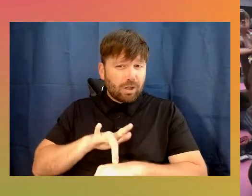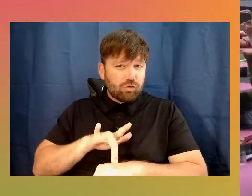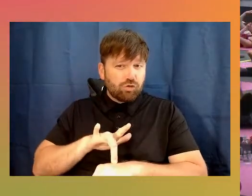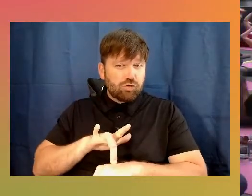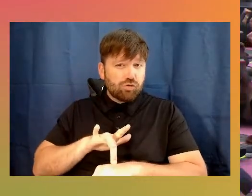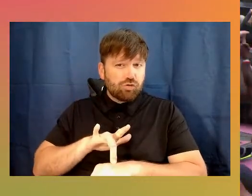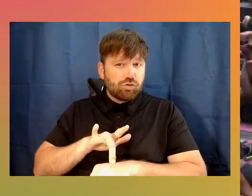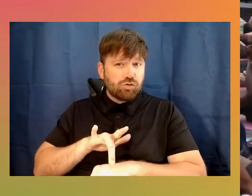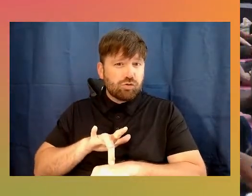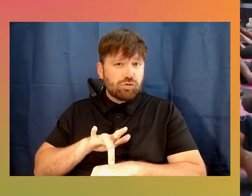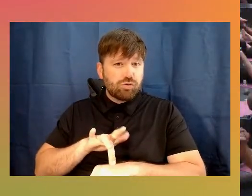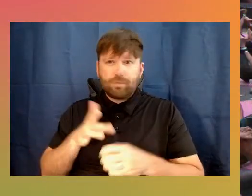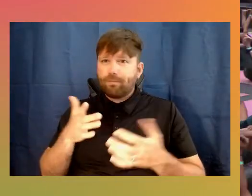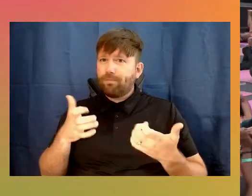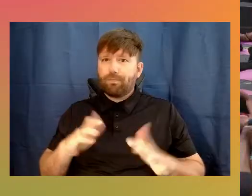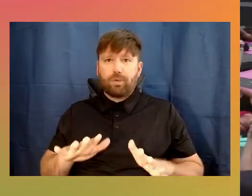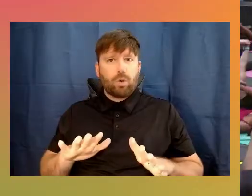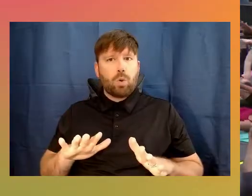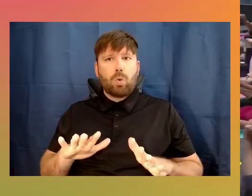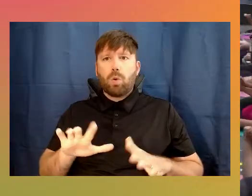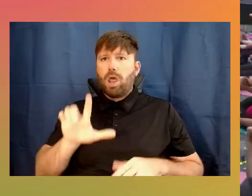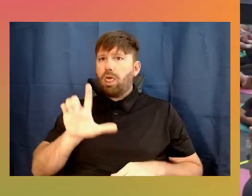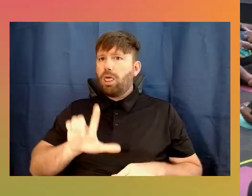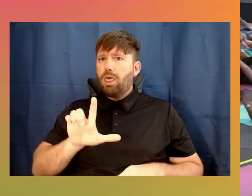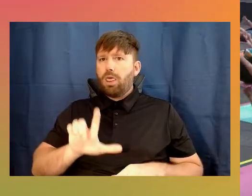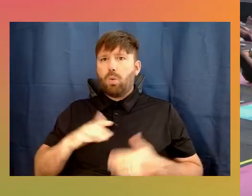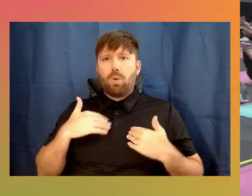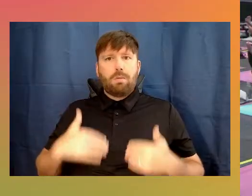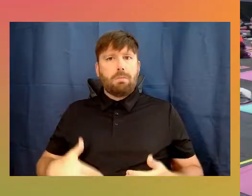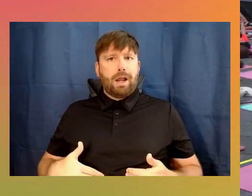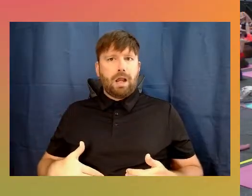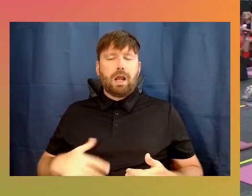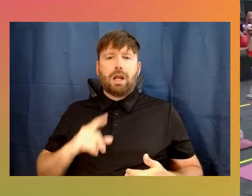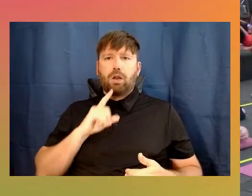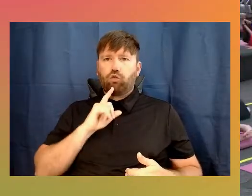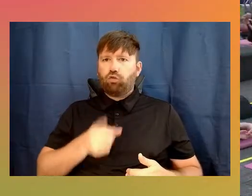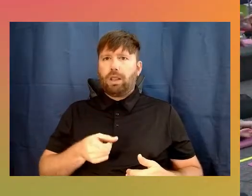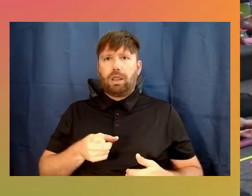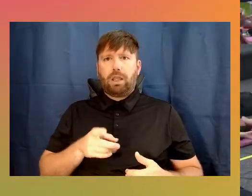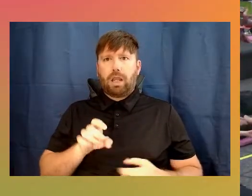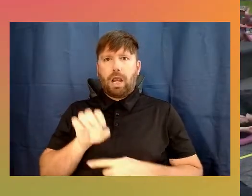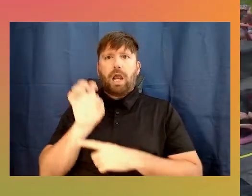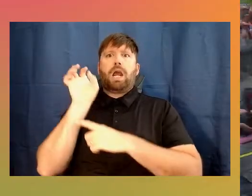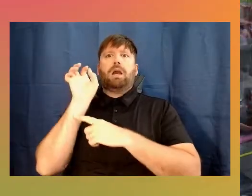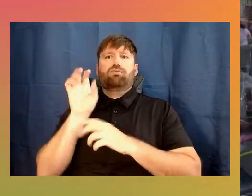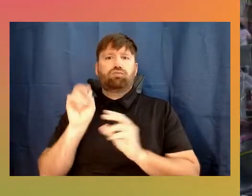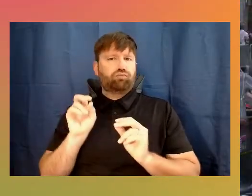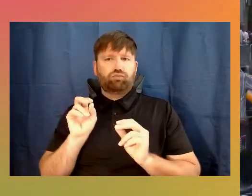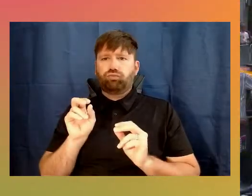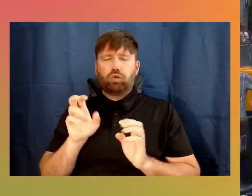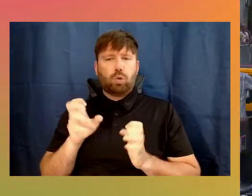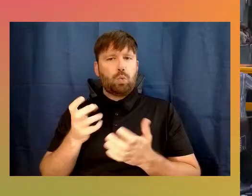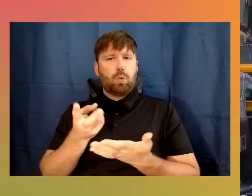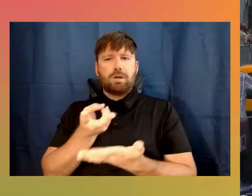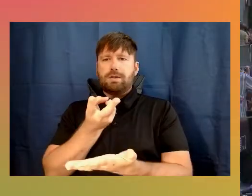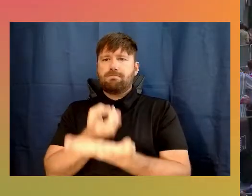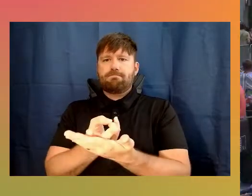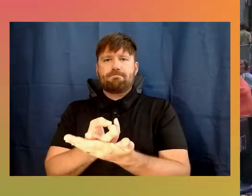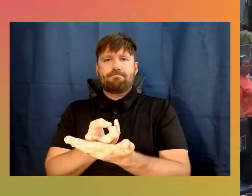THE ARMS. THE MAIN THING I WANT YOU TO THINK OF HERE IS TO ENSURE THAT YOUR LOWER BACK IS COMPLETELY PRESS DOWN INTO THE MAT. WE DON'T WANT THE LOWER BODY ROLLING UP.